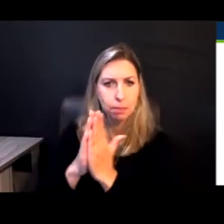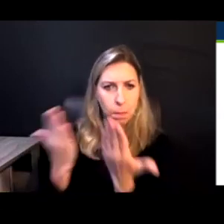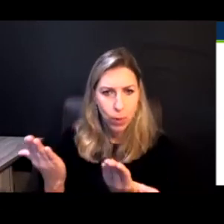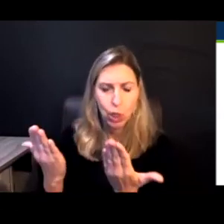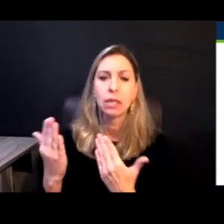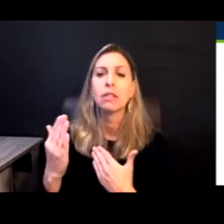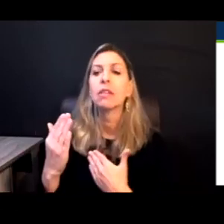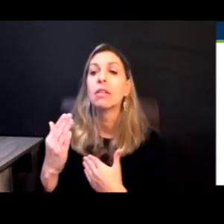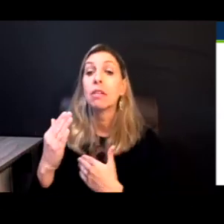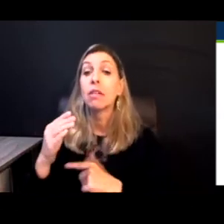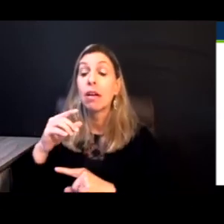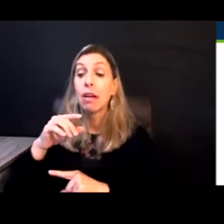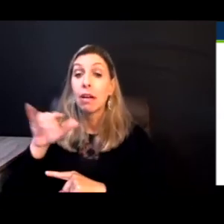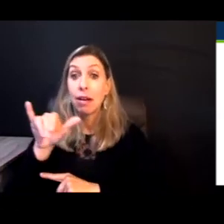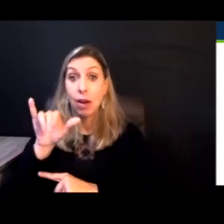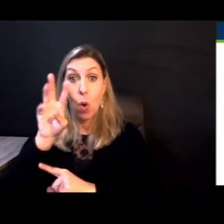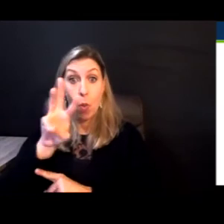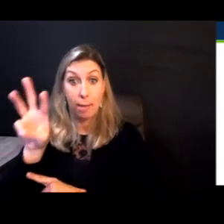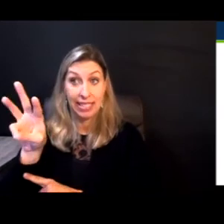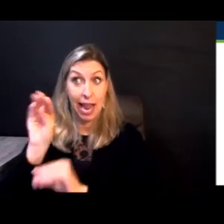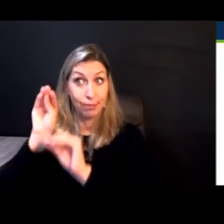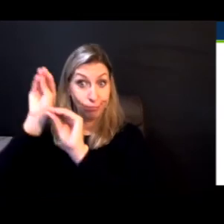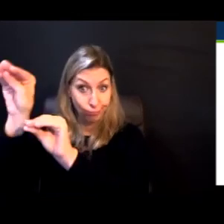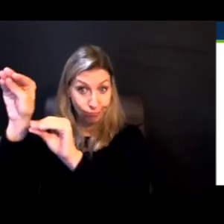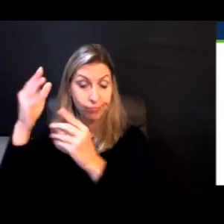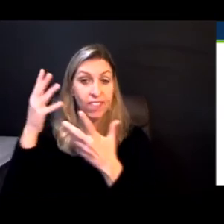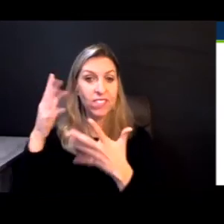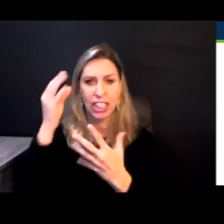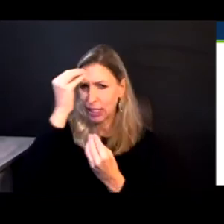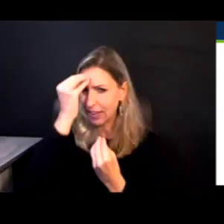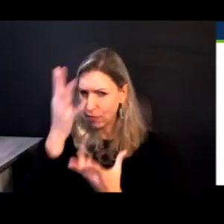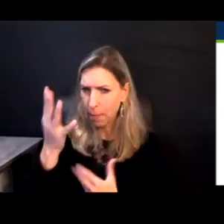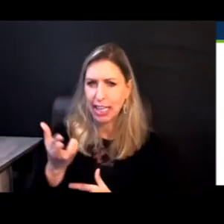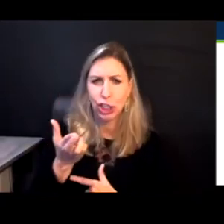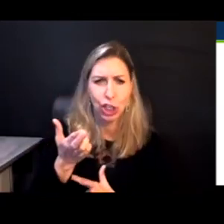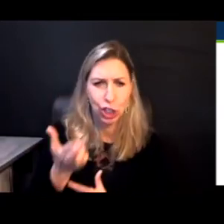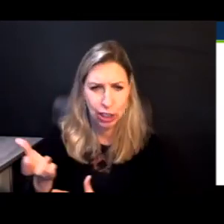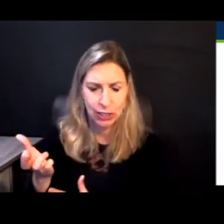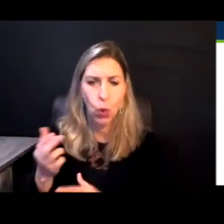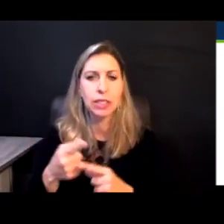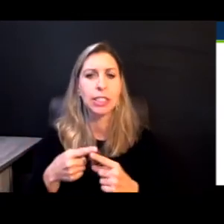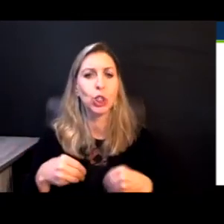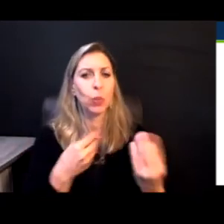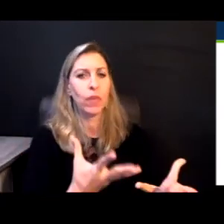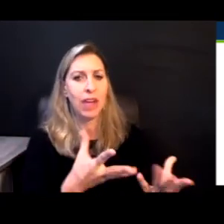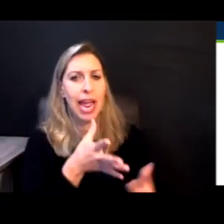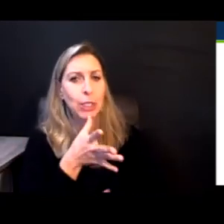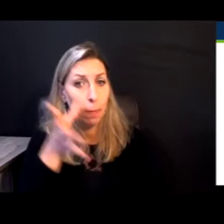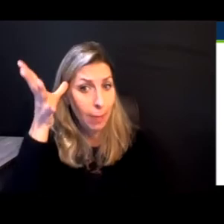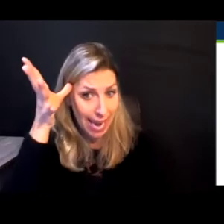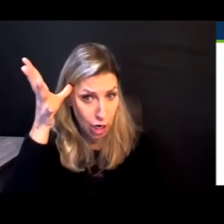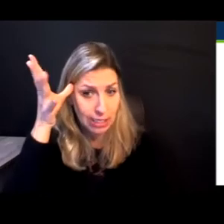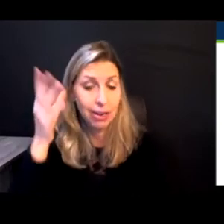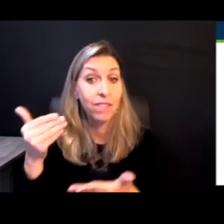These resources are already published in printed documents and on websites. These content will